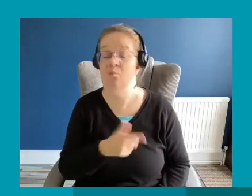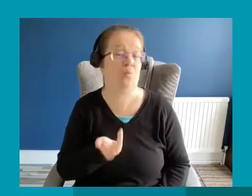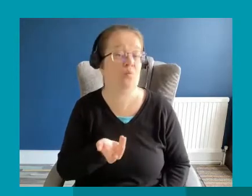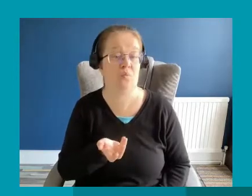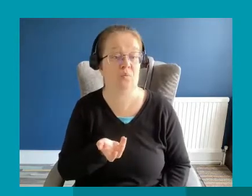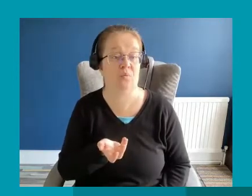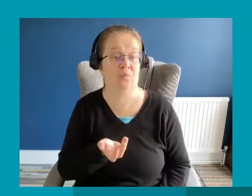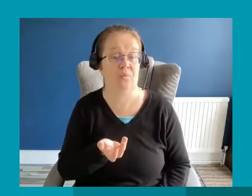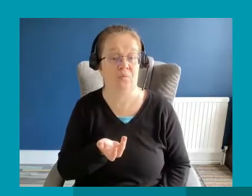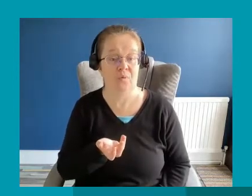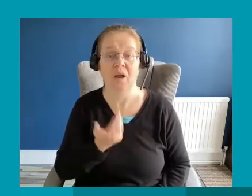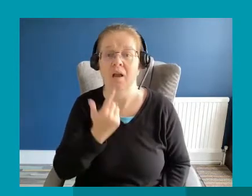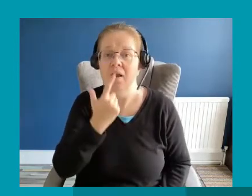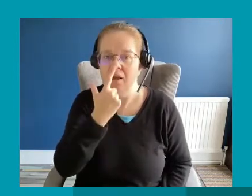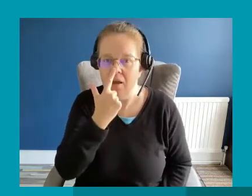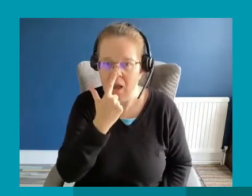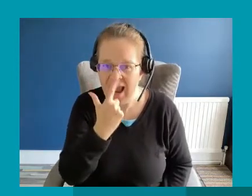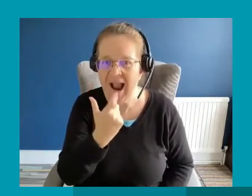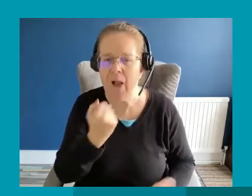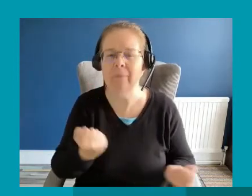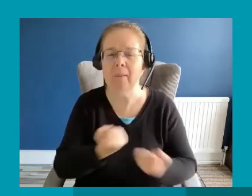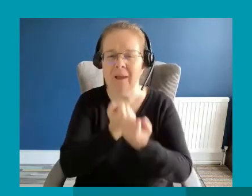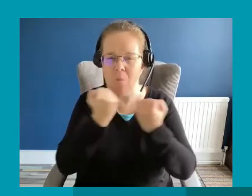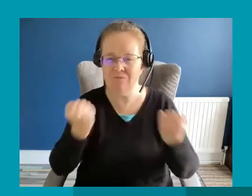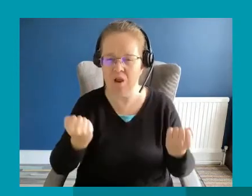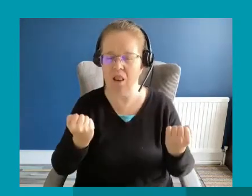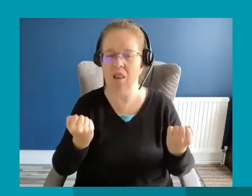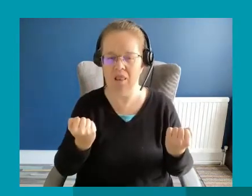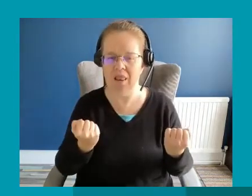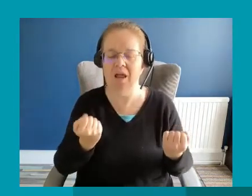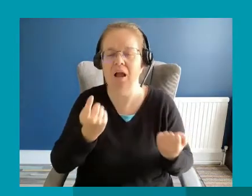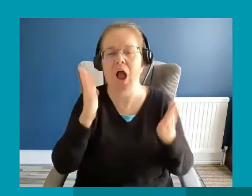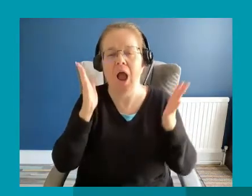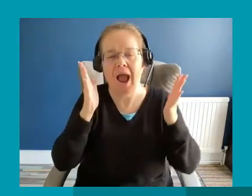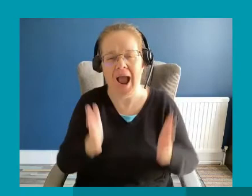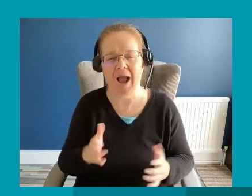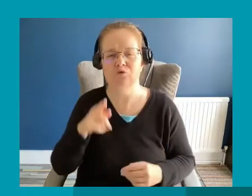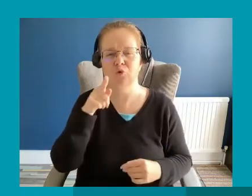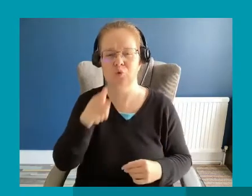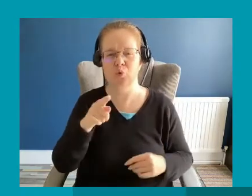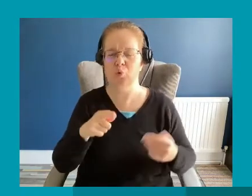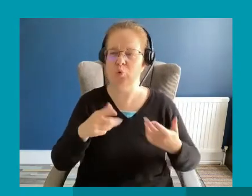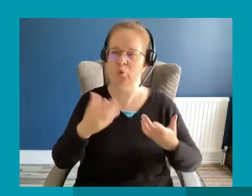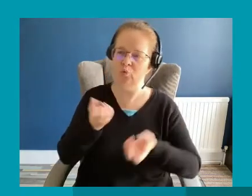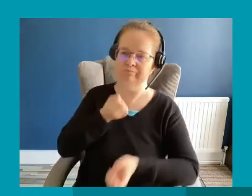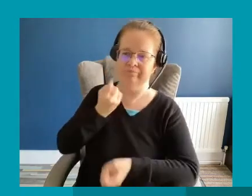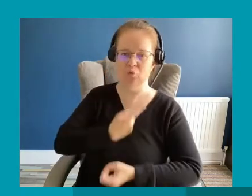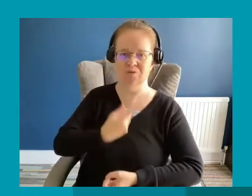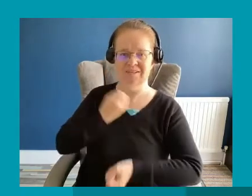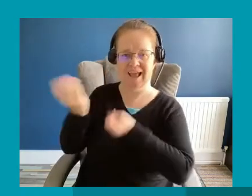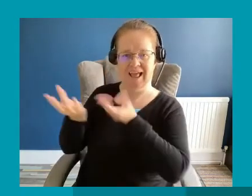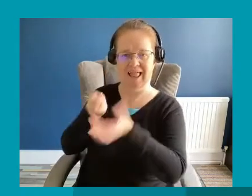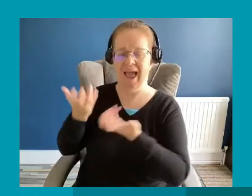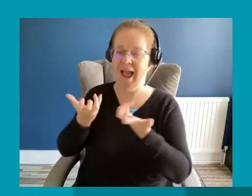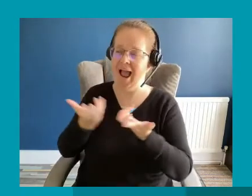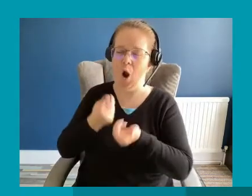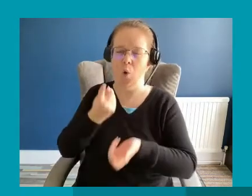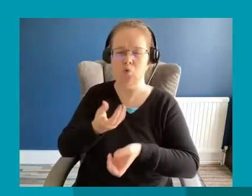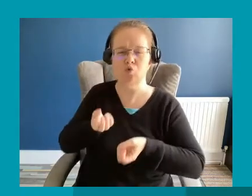And it can't be very, very very powerful. But again, it just comes down to how you want to bring that across how you approach it, and how you articulate it, we're going